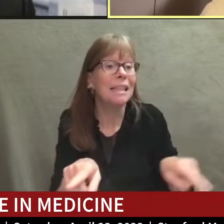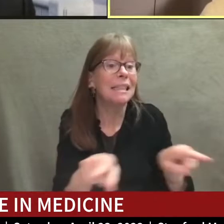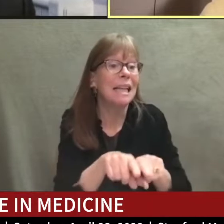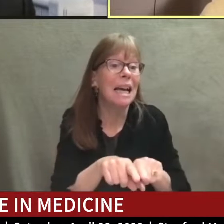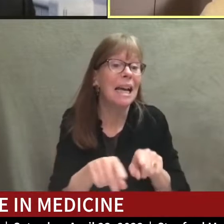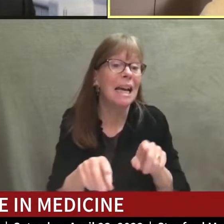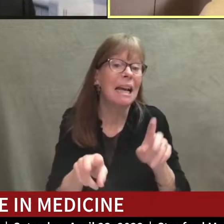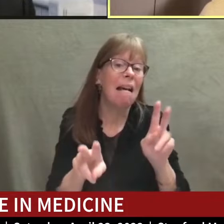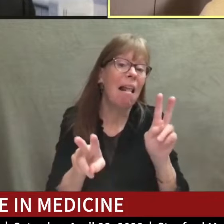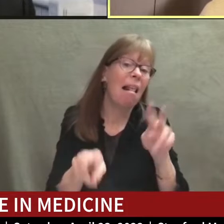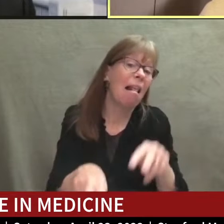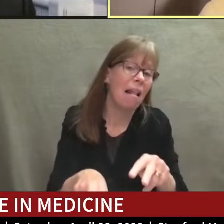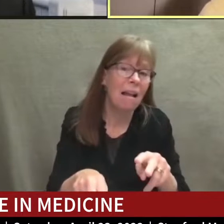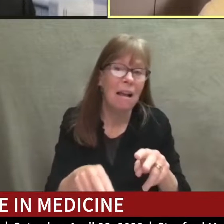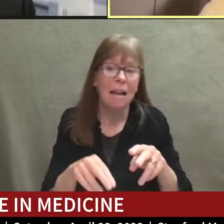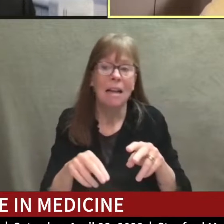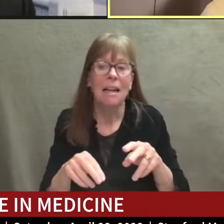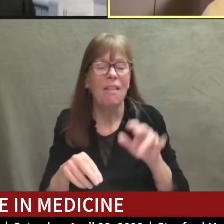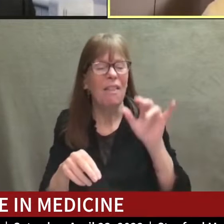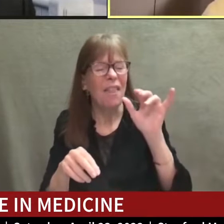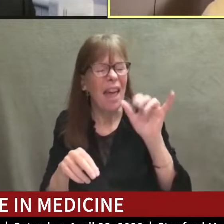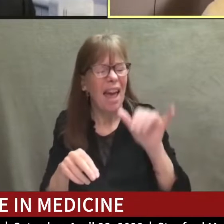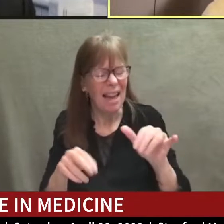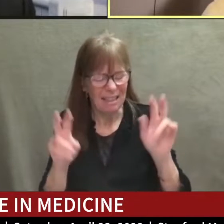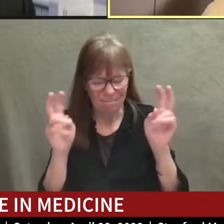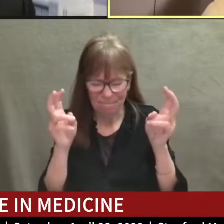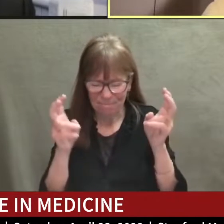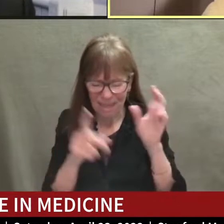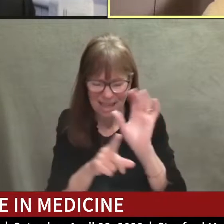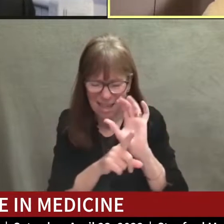specific within a culture of this kind of infallibility.